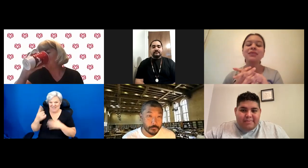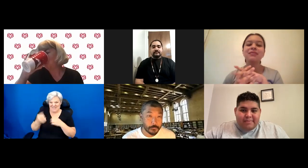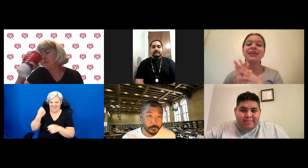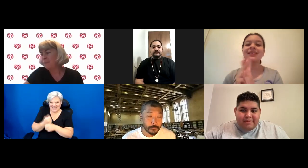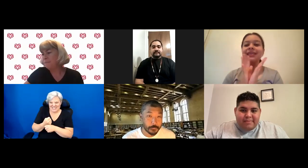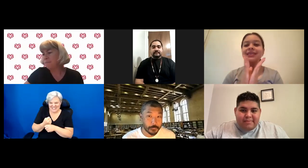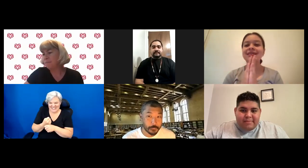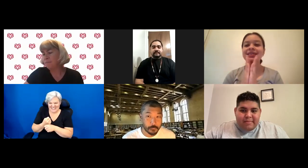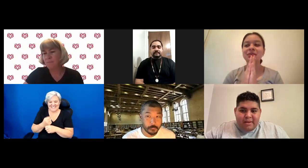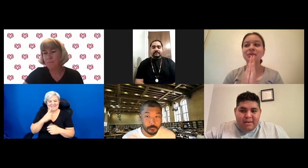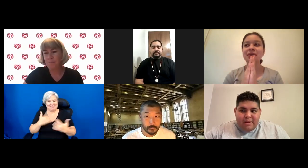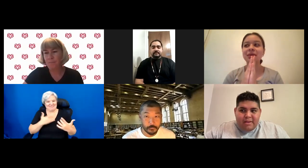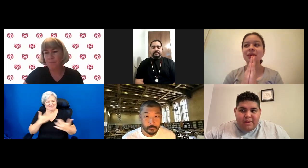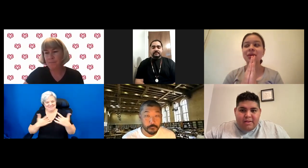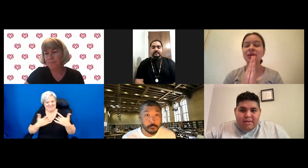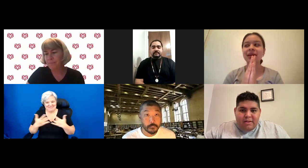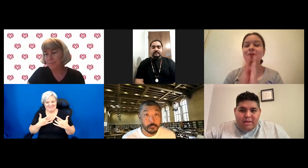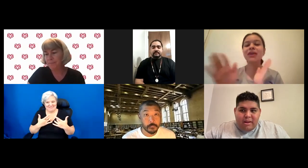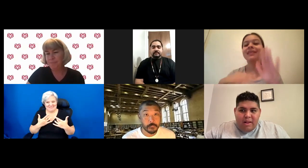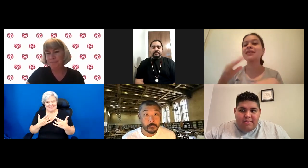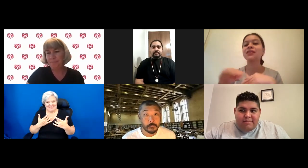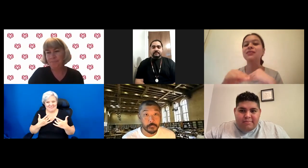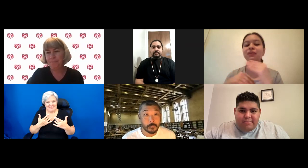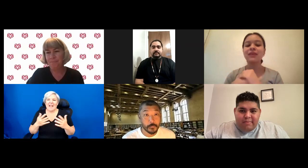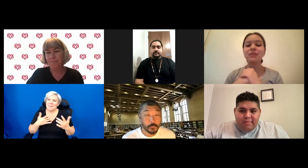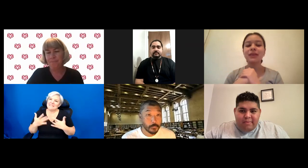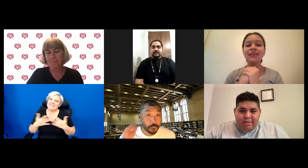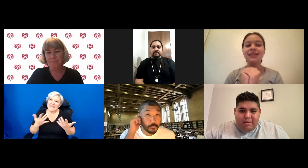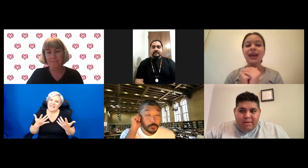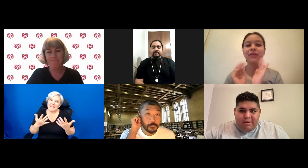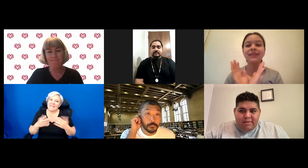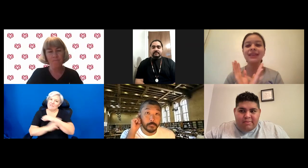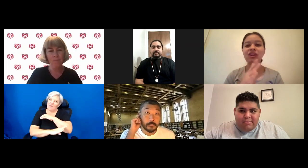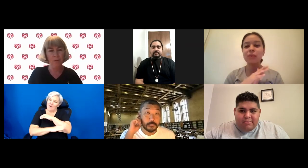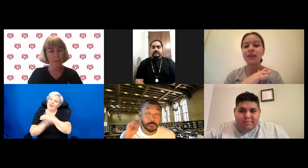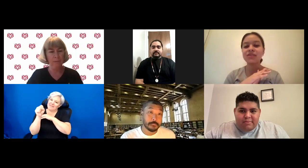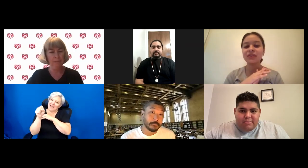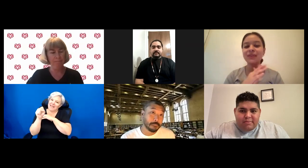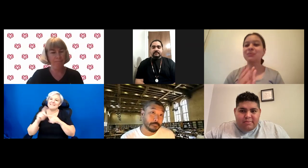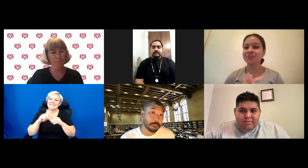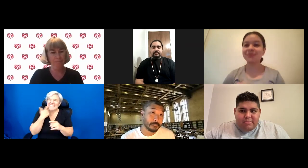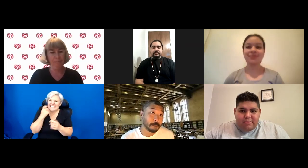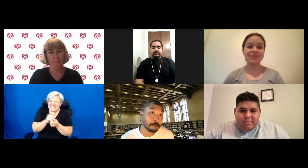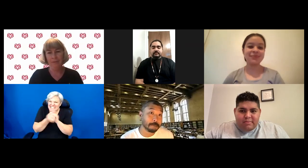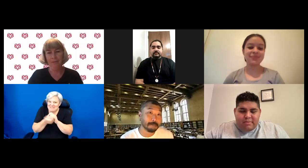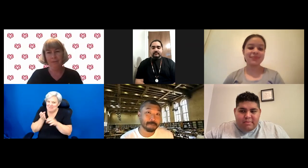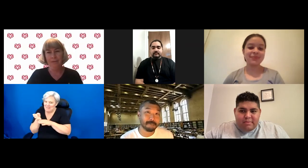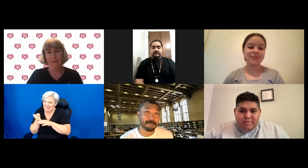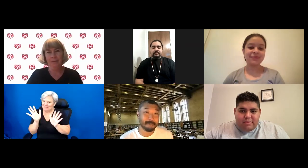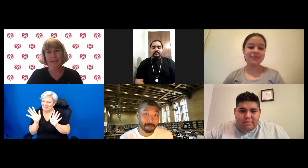Some very excited to like I'm very excited for the fall semester because I recently changed my majors. So yeah.